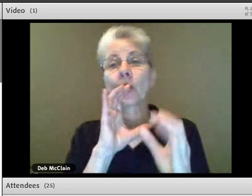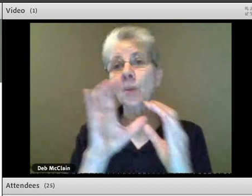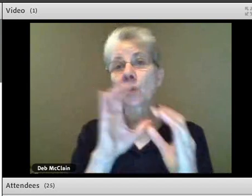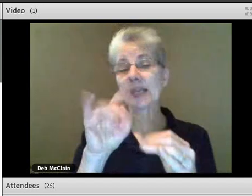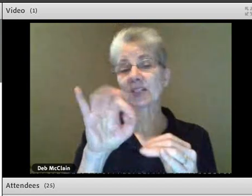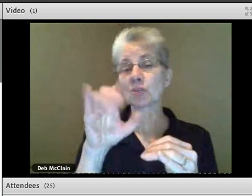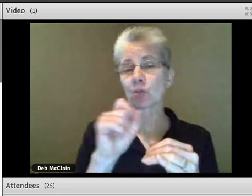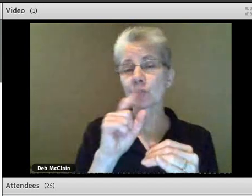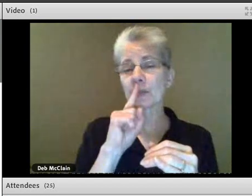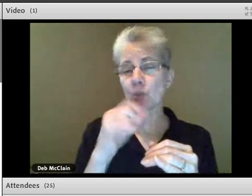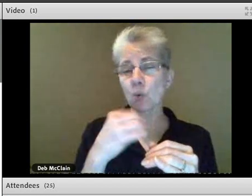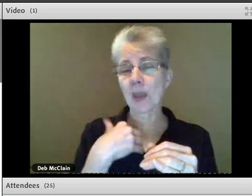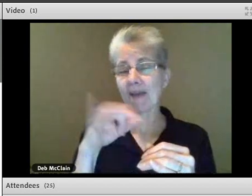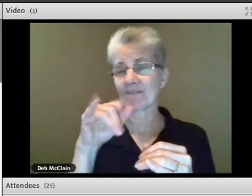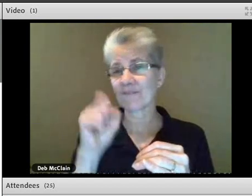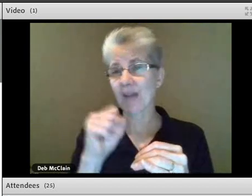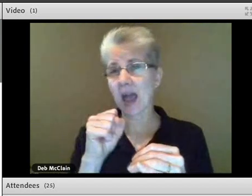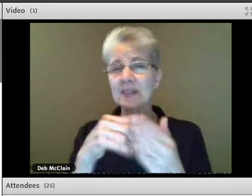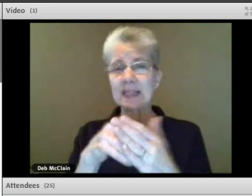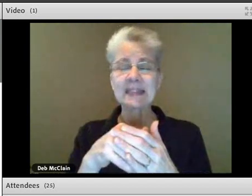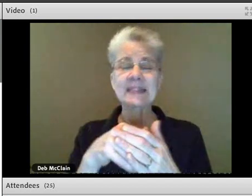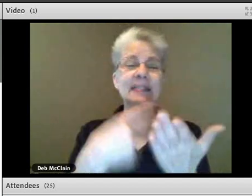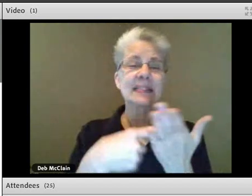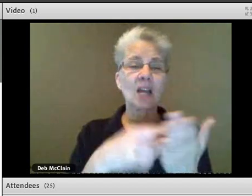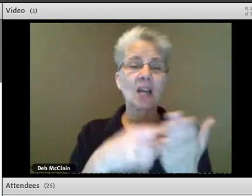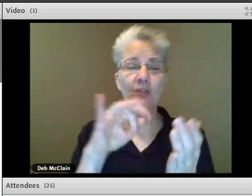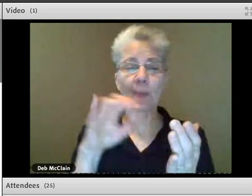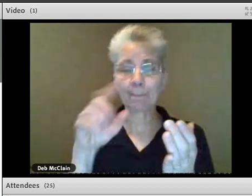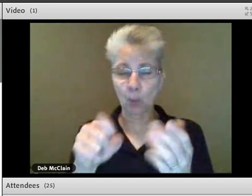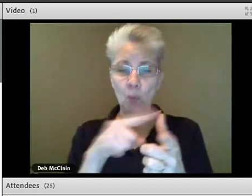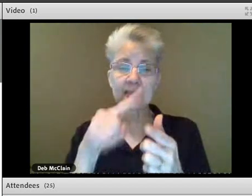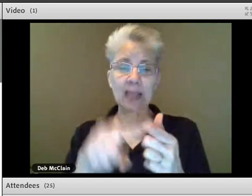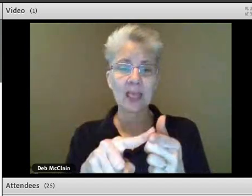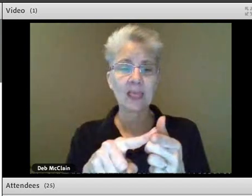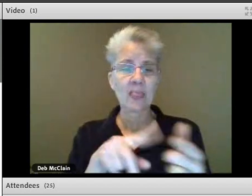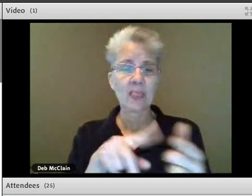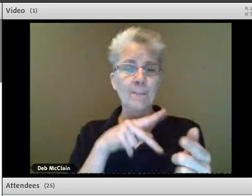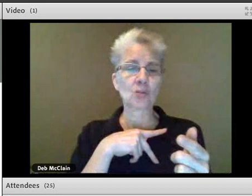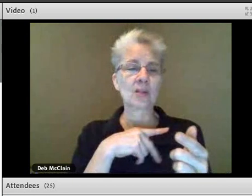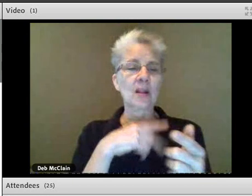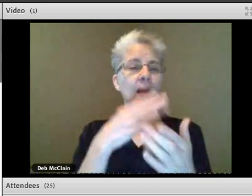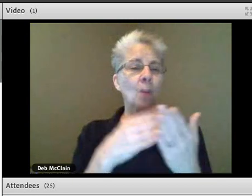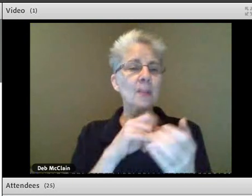that you can upload files to discussion boards, and then the functionality piece is making sure that,